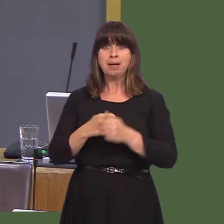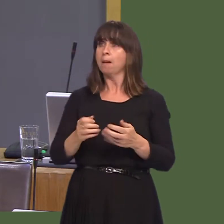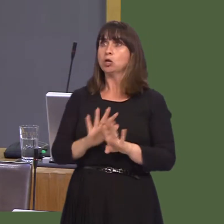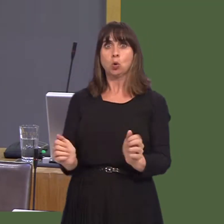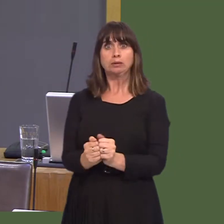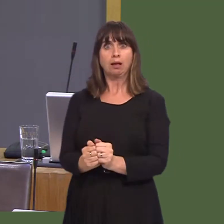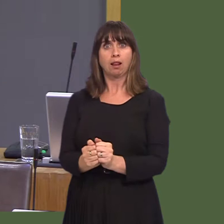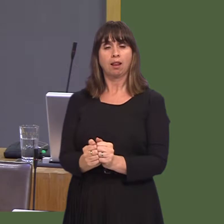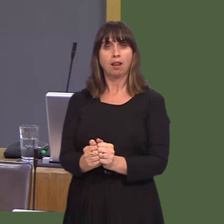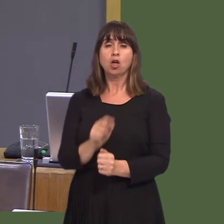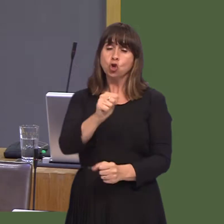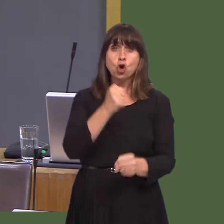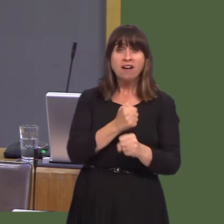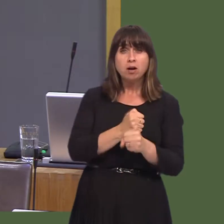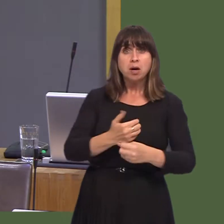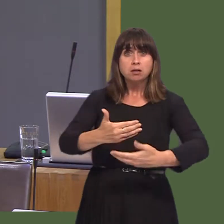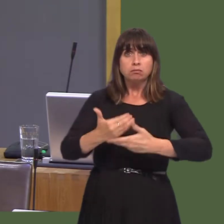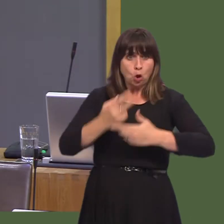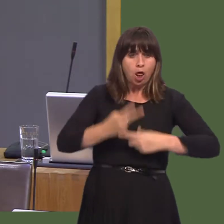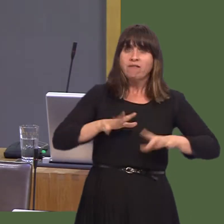anywhere near enough to protect this nation.